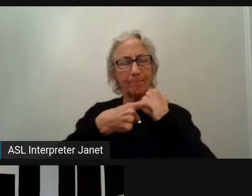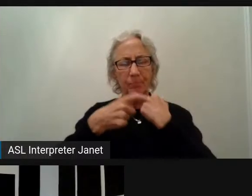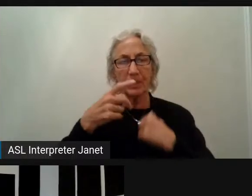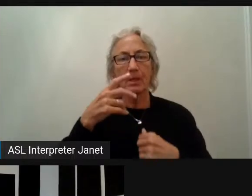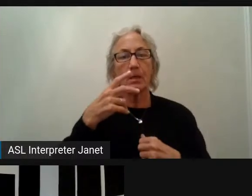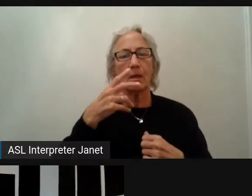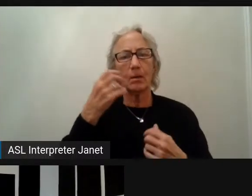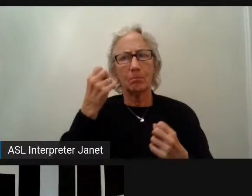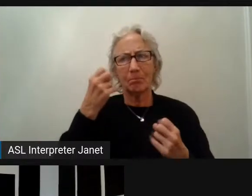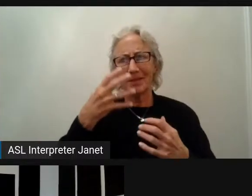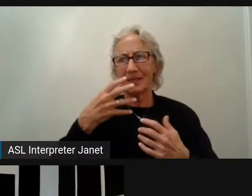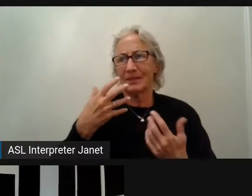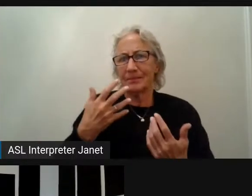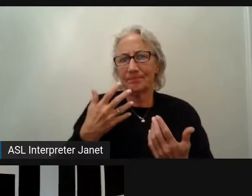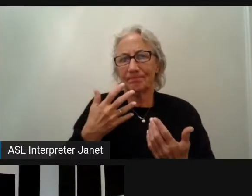I wanted to save my time.